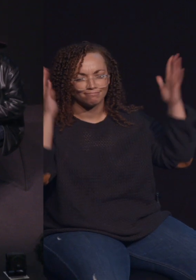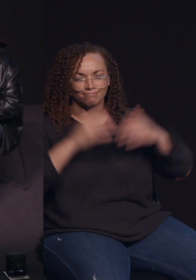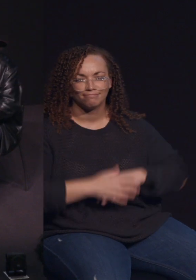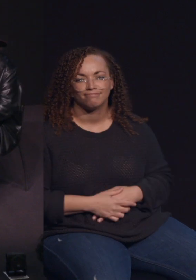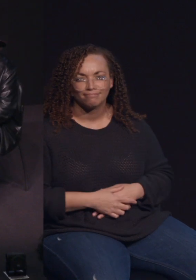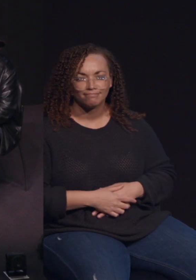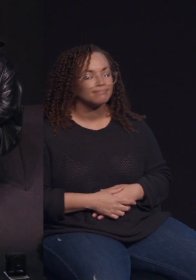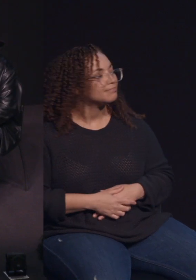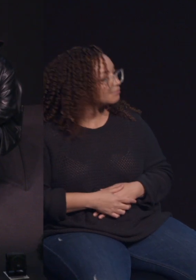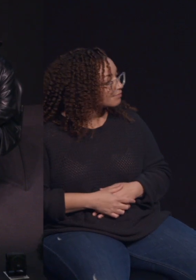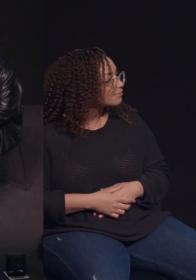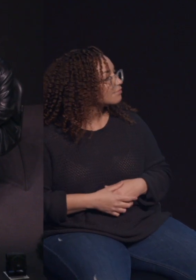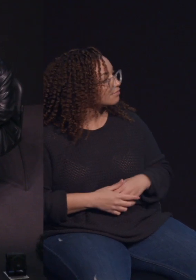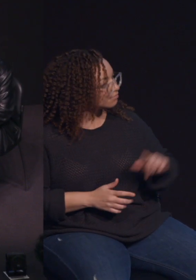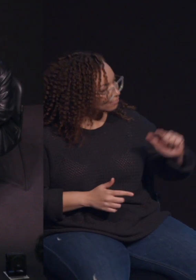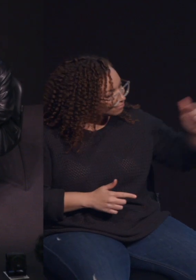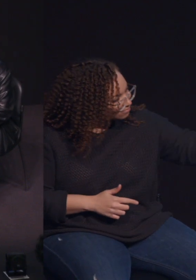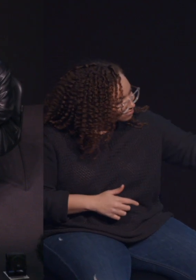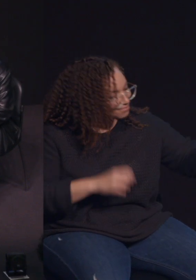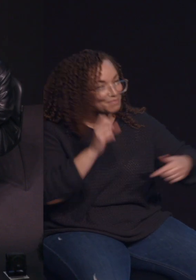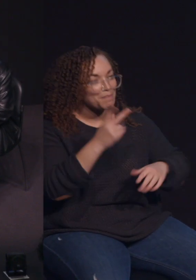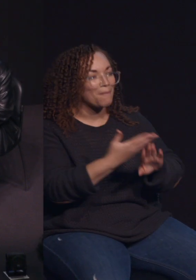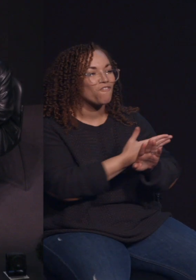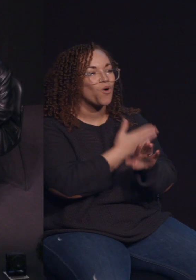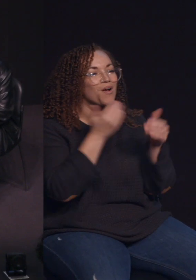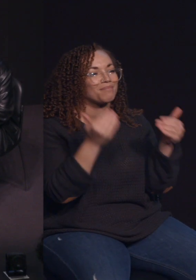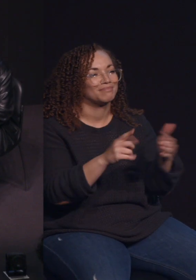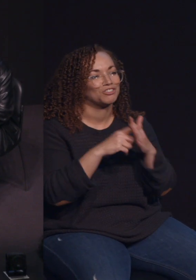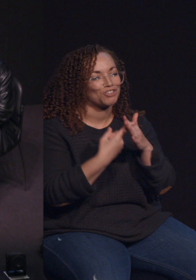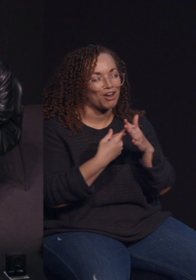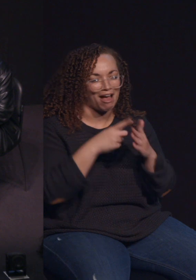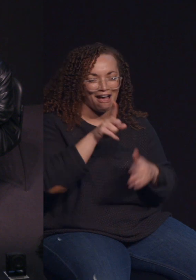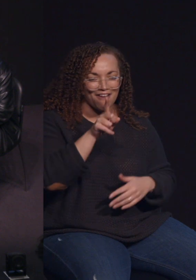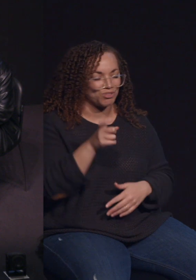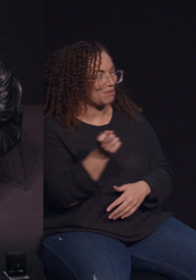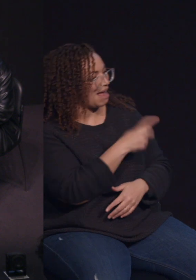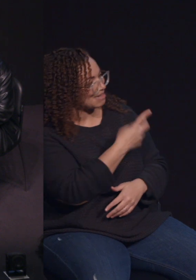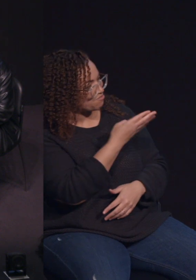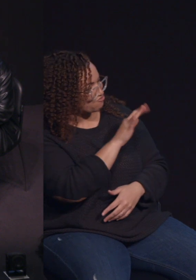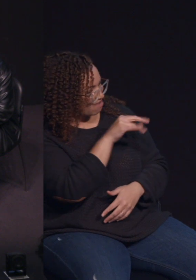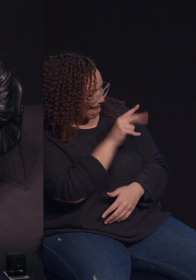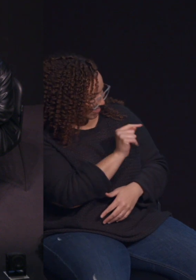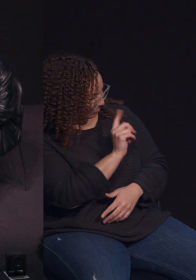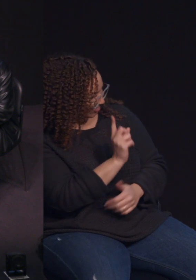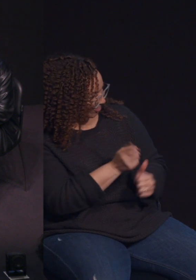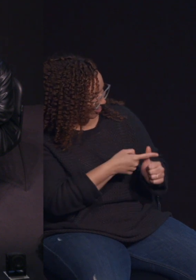Will: Okay, before we get started, I have to ask Bryant a question. Kanchan: You need to probably.